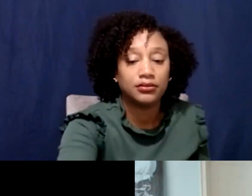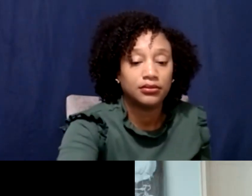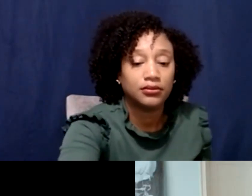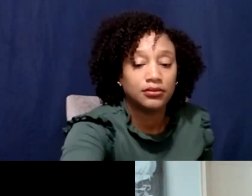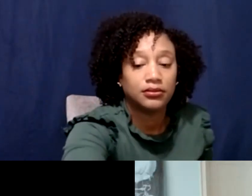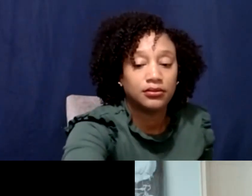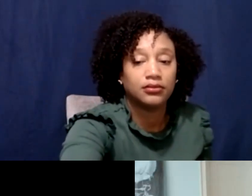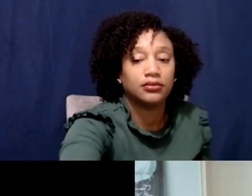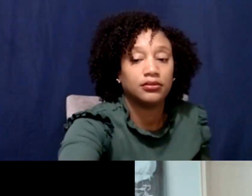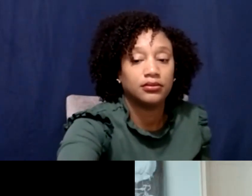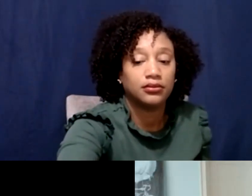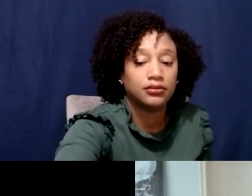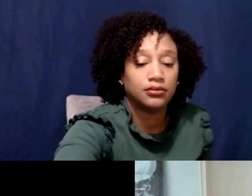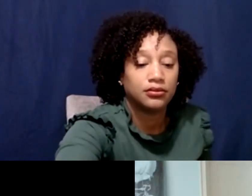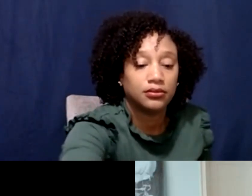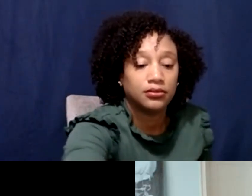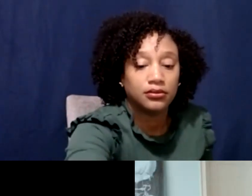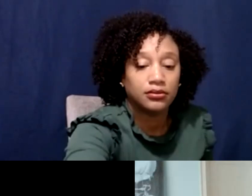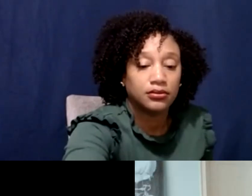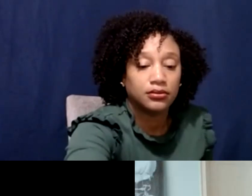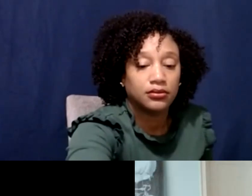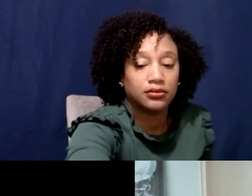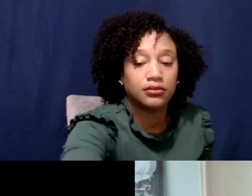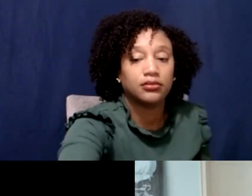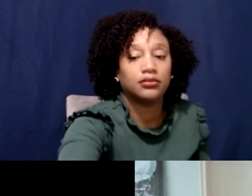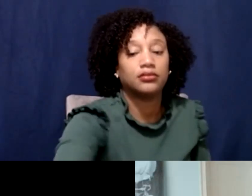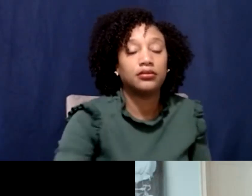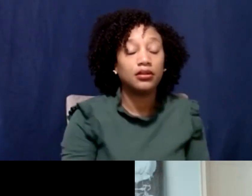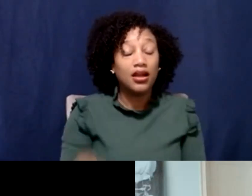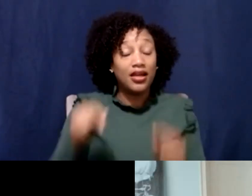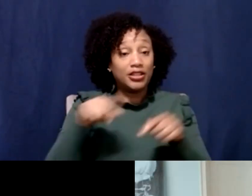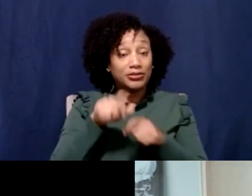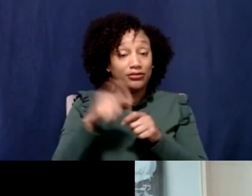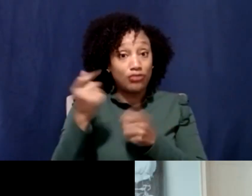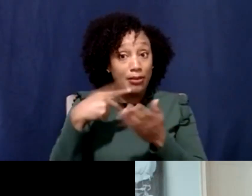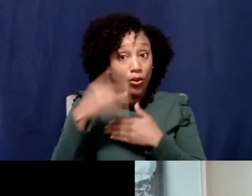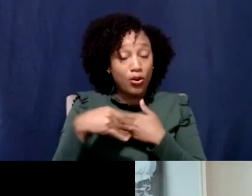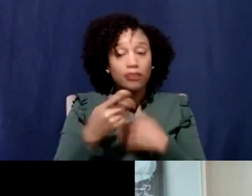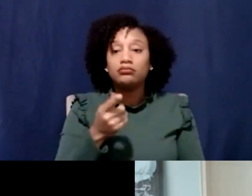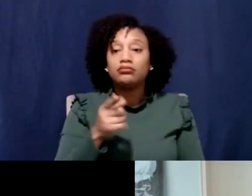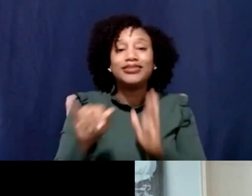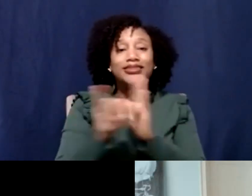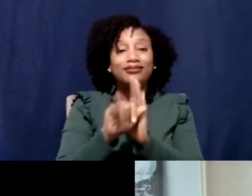So that means for this grant program, you do not need to identify as an artist to apply,